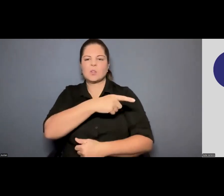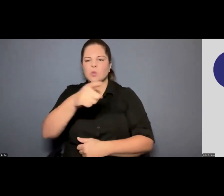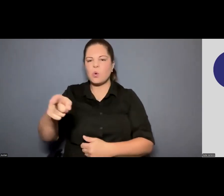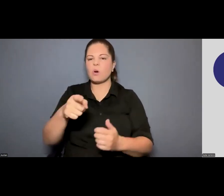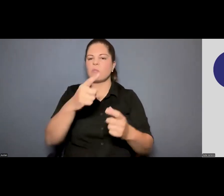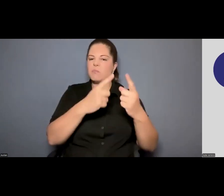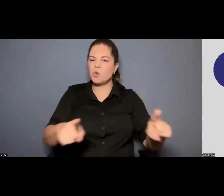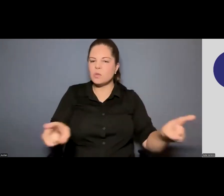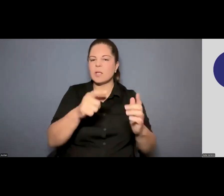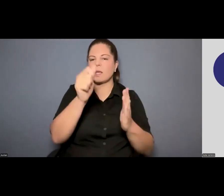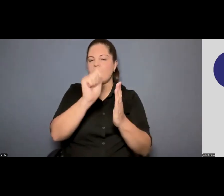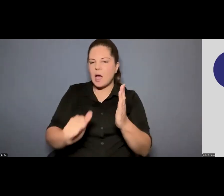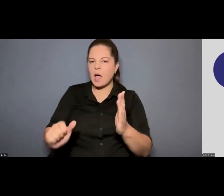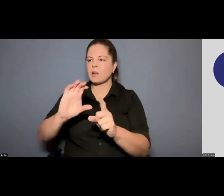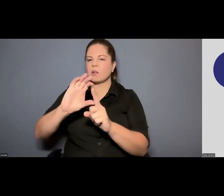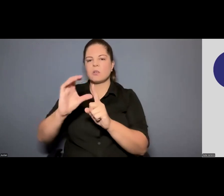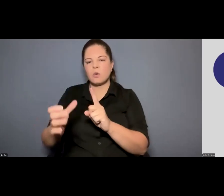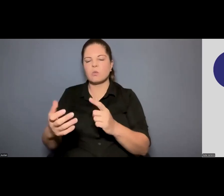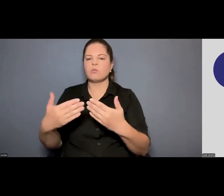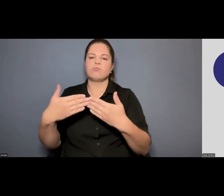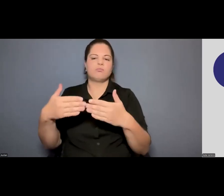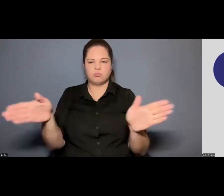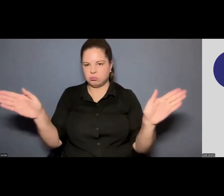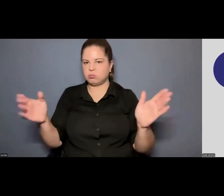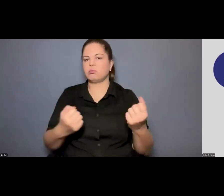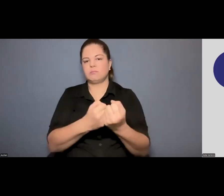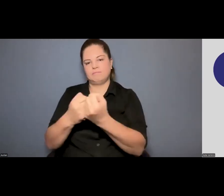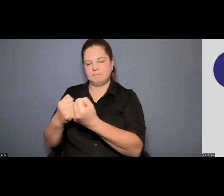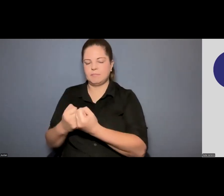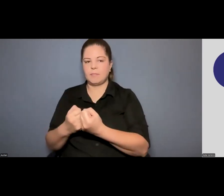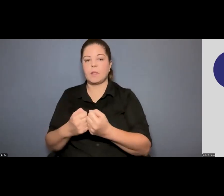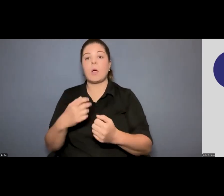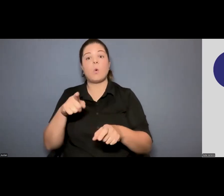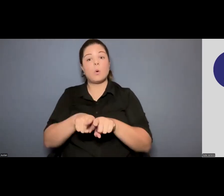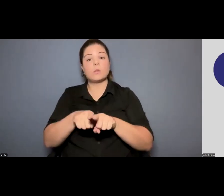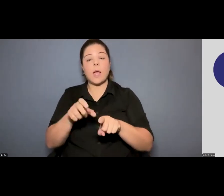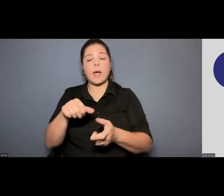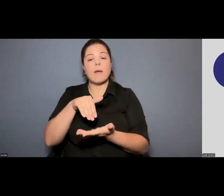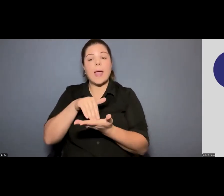Support Act have a wellbeing helpline available to anyone working in the arts and culture sector,